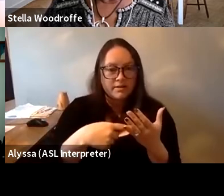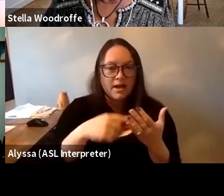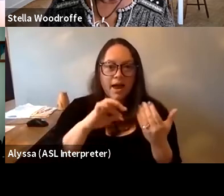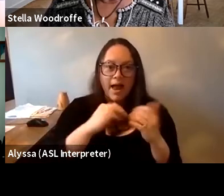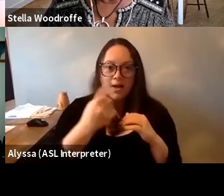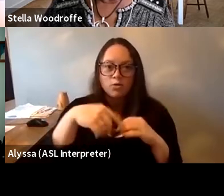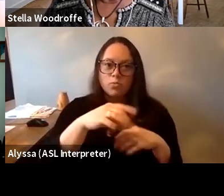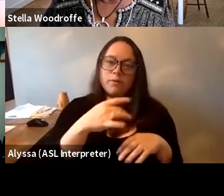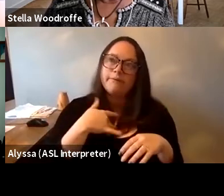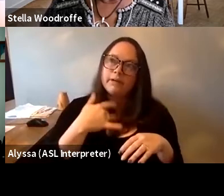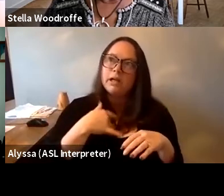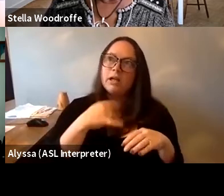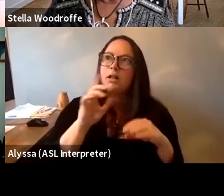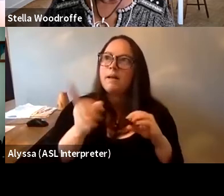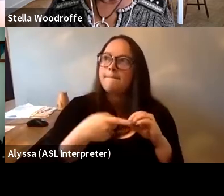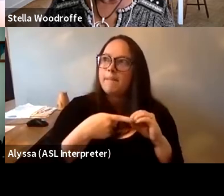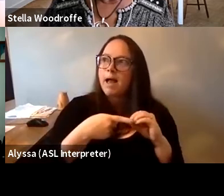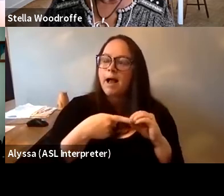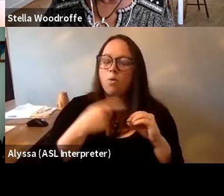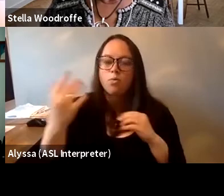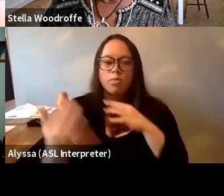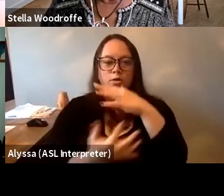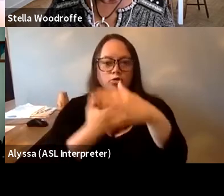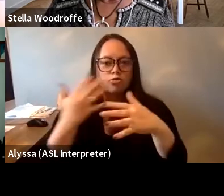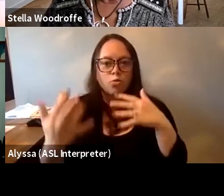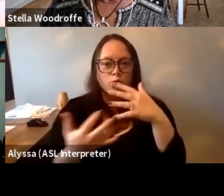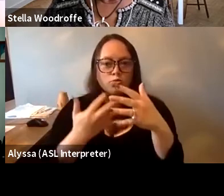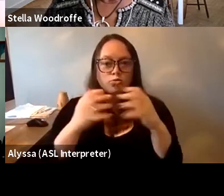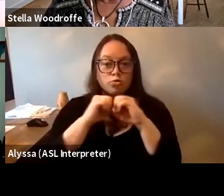the social interactions that other communities don't? Yes, it